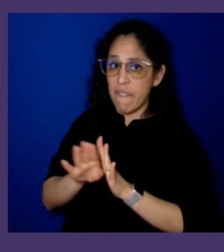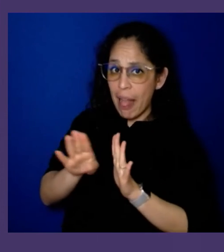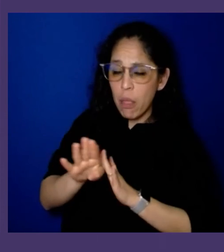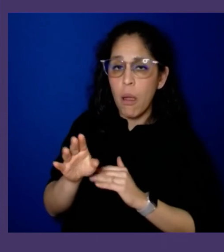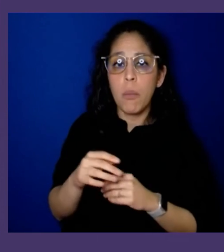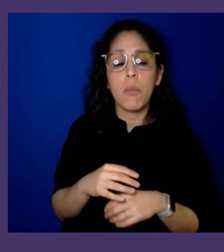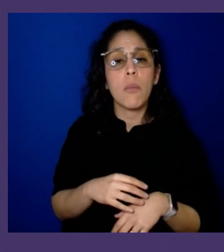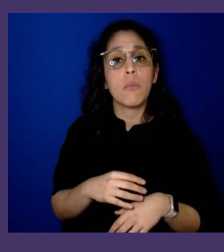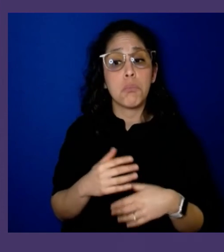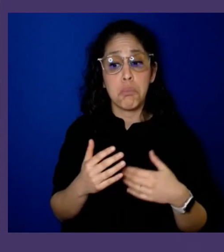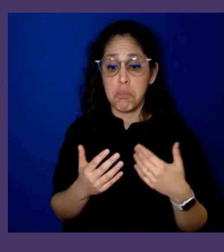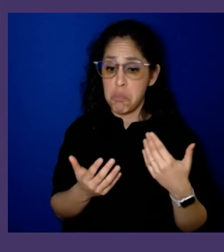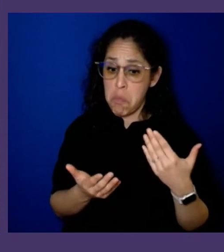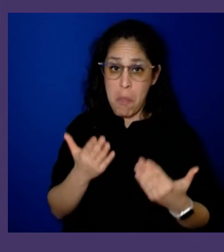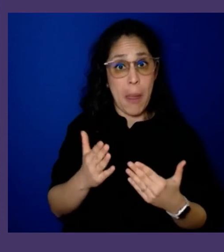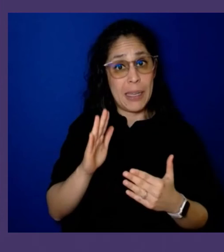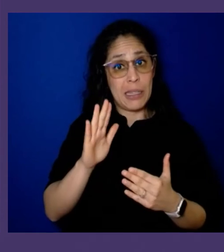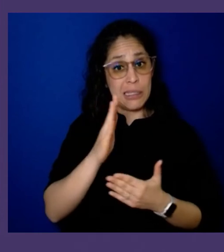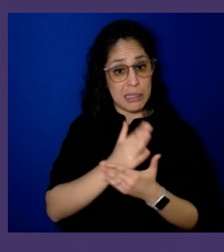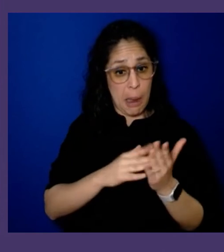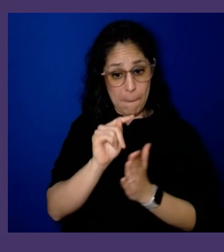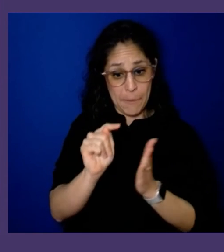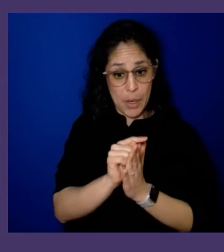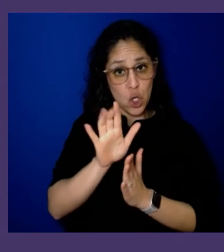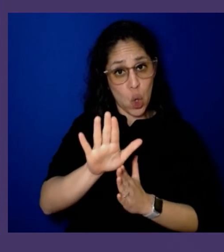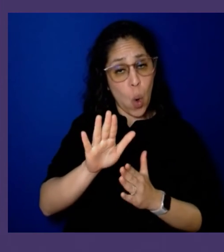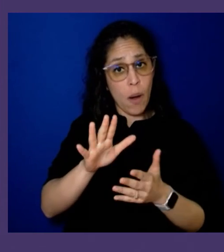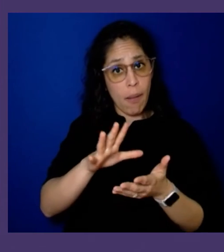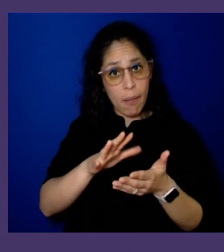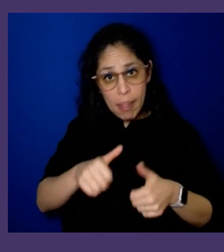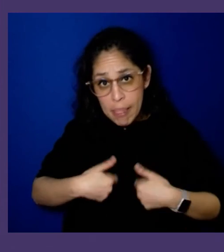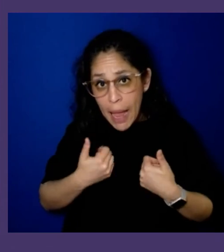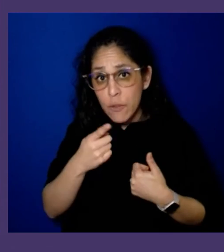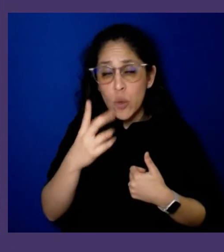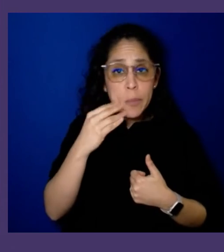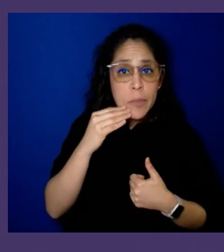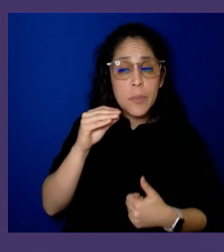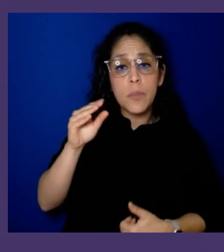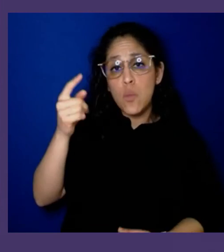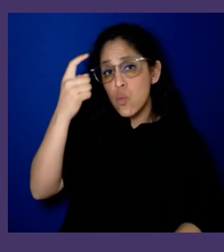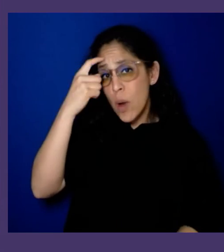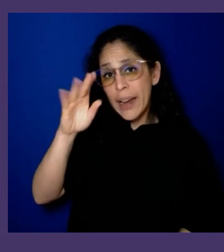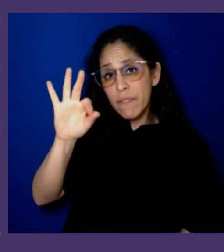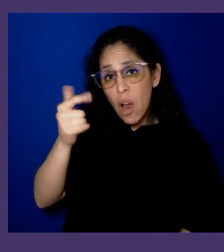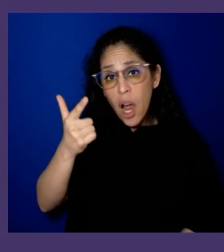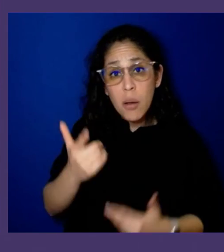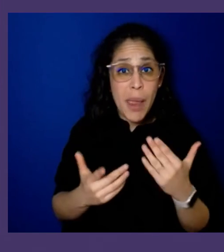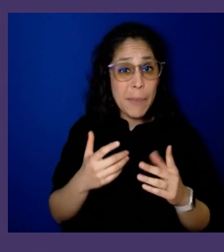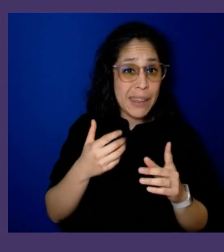you're experiencing brain fog, whether that's because of illness, are growing older or just because that's the way you are.